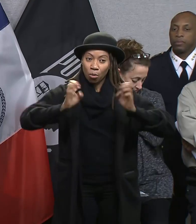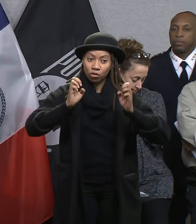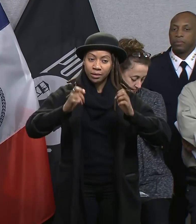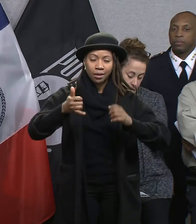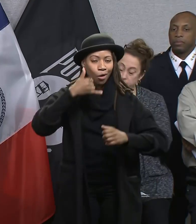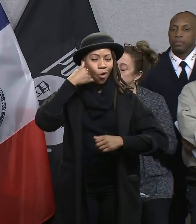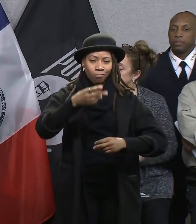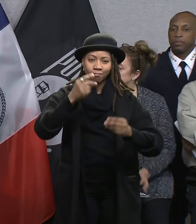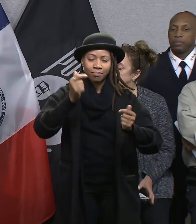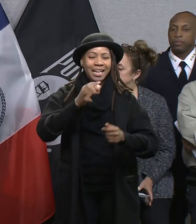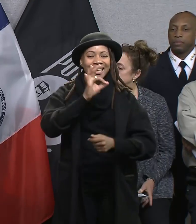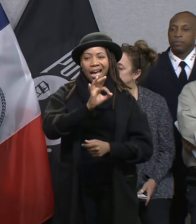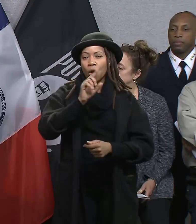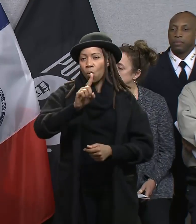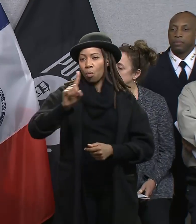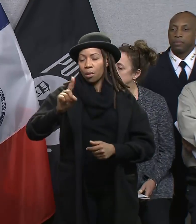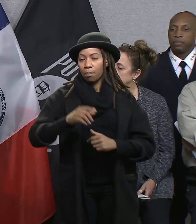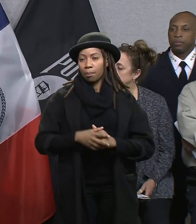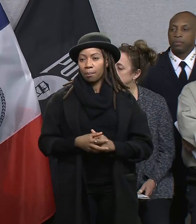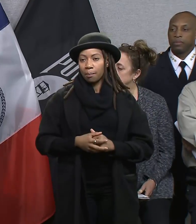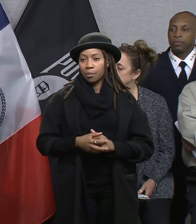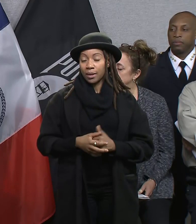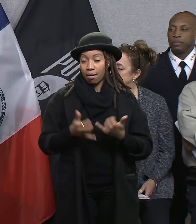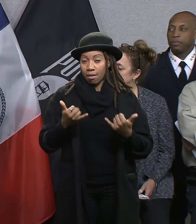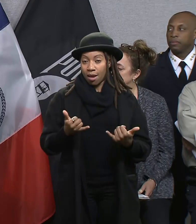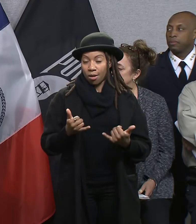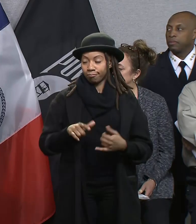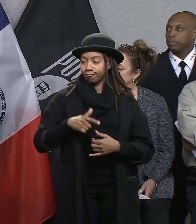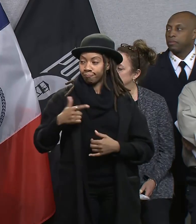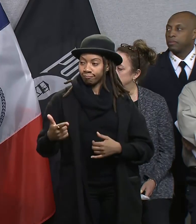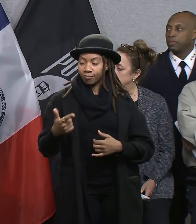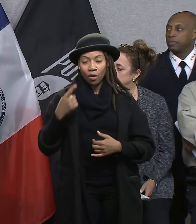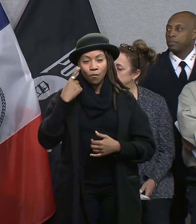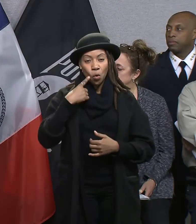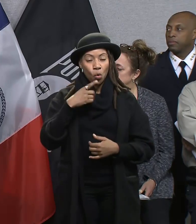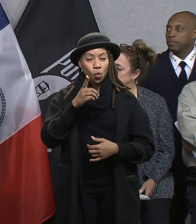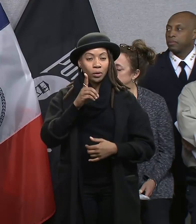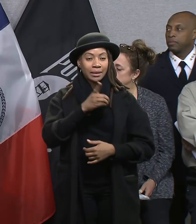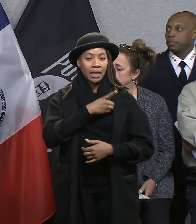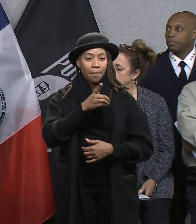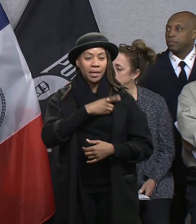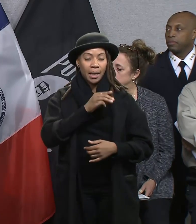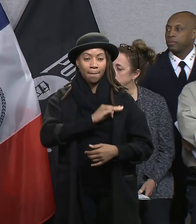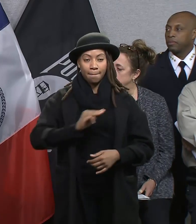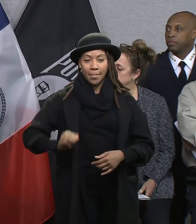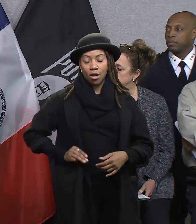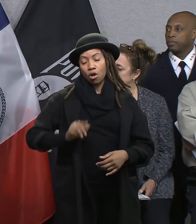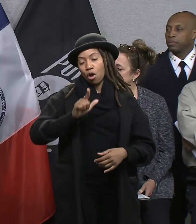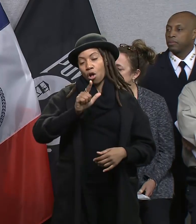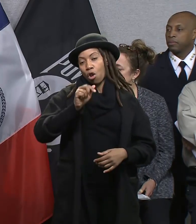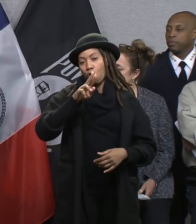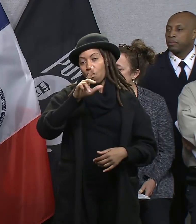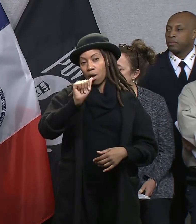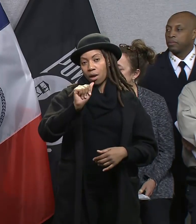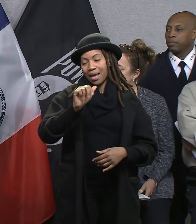PROBLEMS, LOSS OF HEAT OR ANY OTHER PROBLEM, TYPICAL PROBLEM, CALL 131. IF YOU SEE SOMETHING URGENT OR LIFE- THREATENING CALL